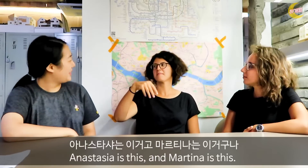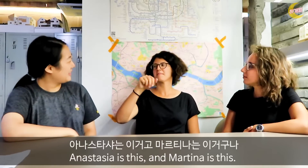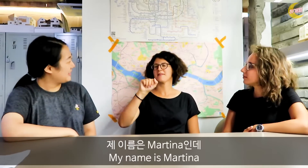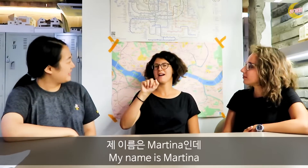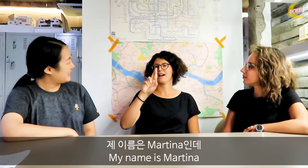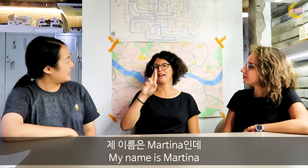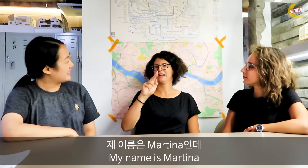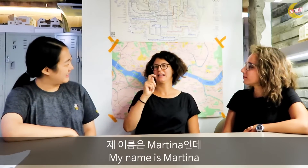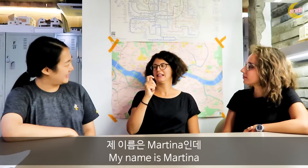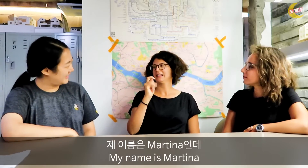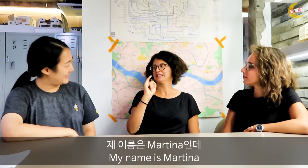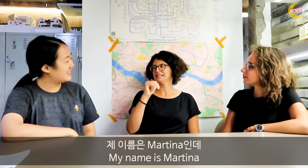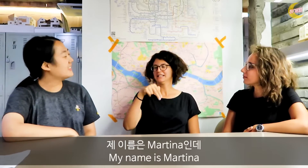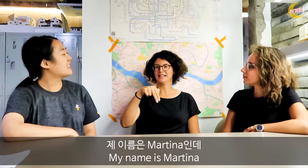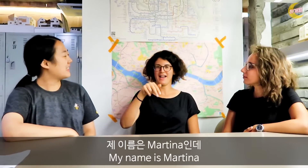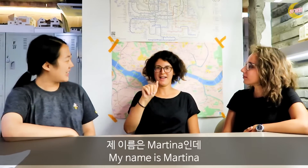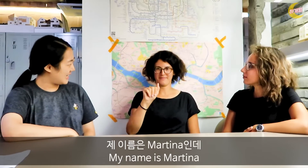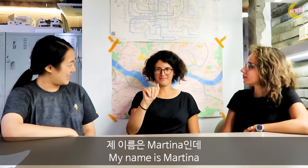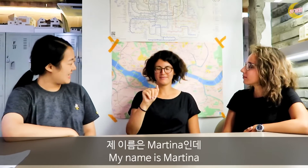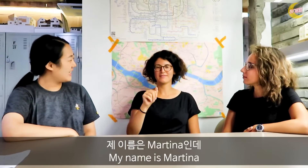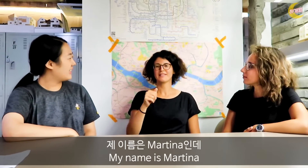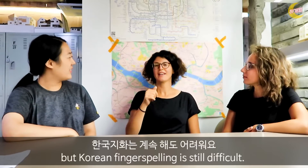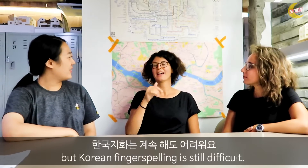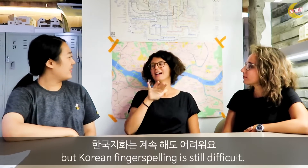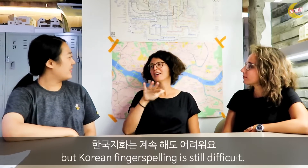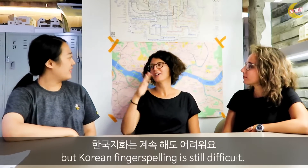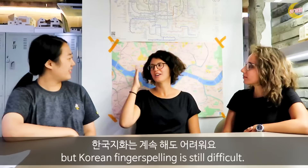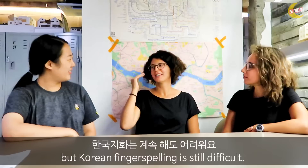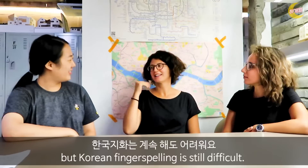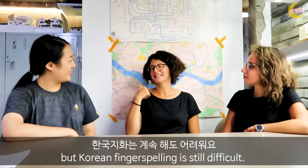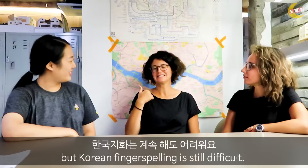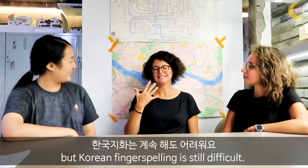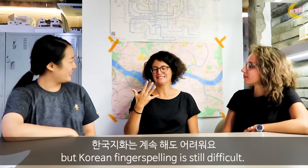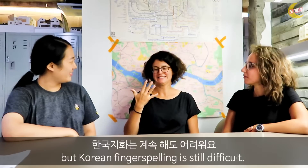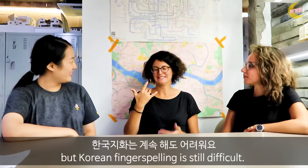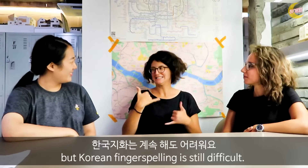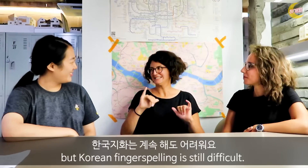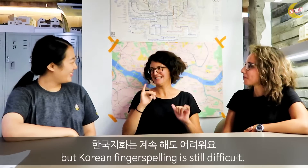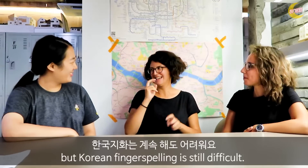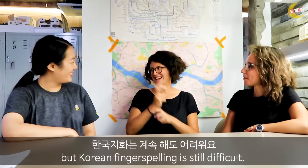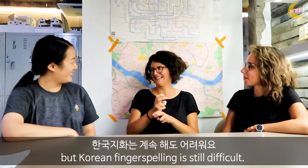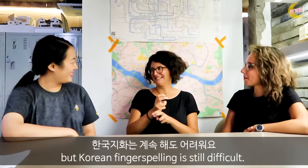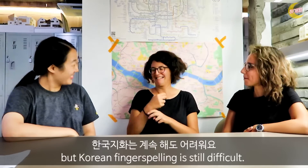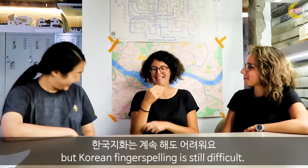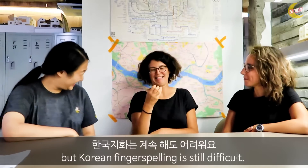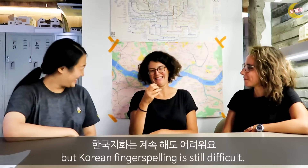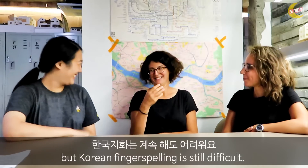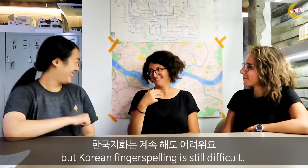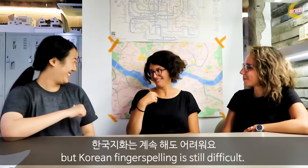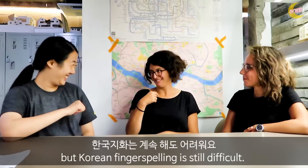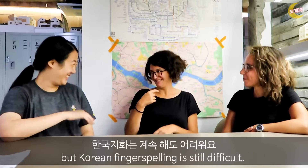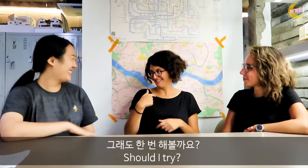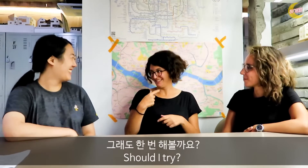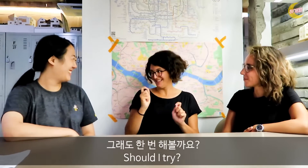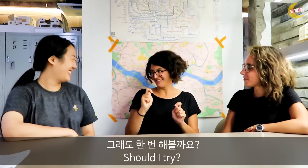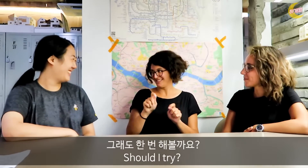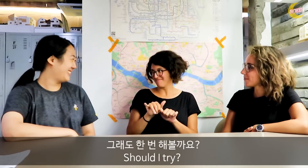My name is Martina but Korean fingerspelling is still difficult. Should I try?